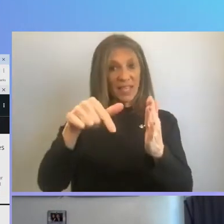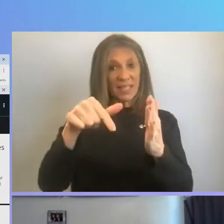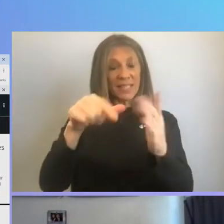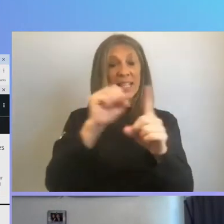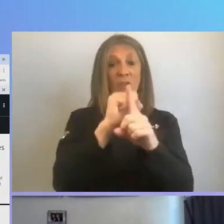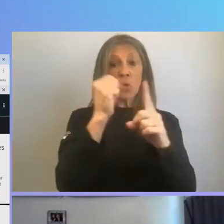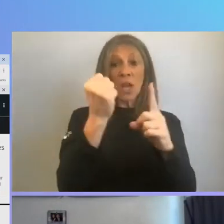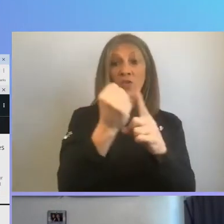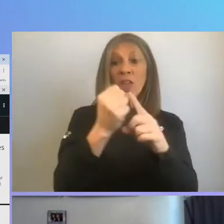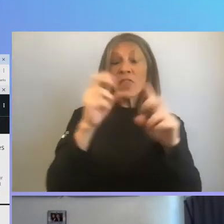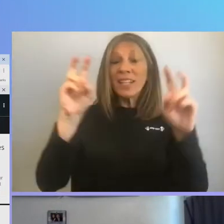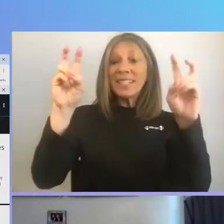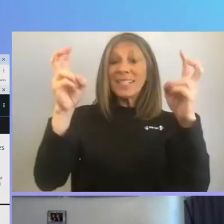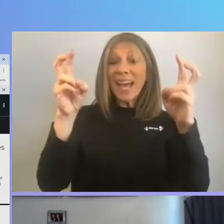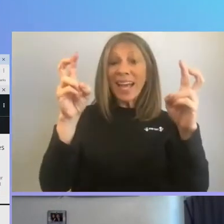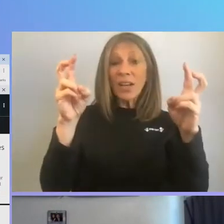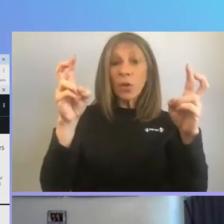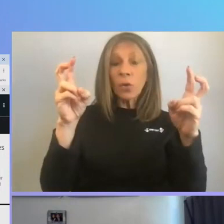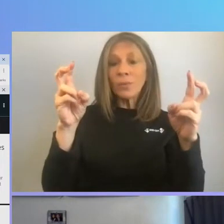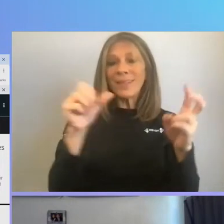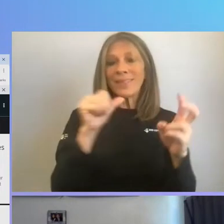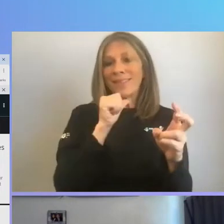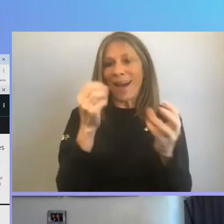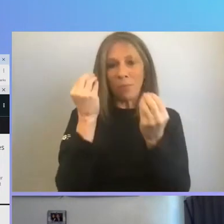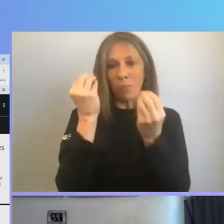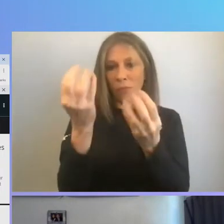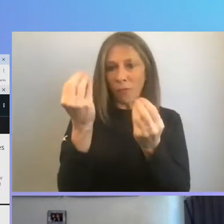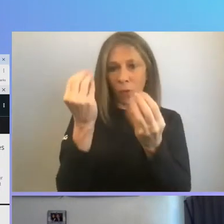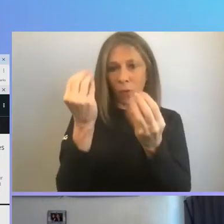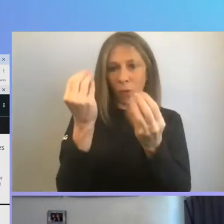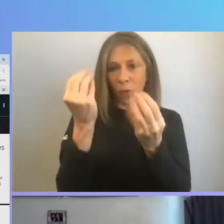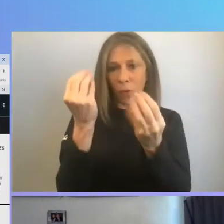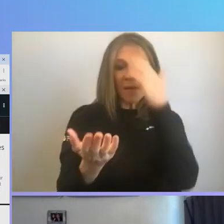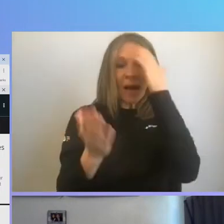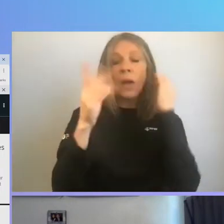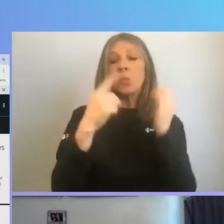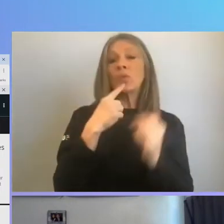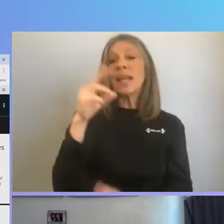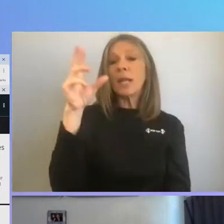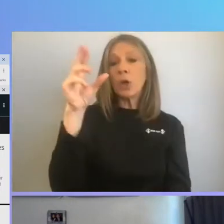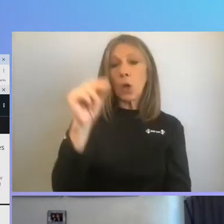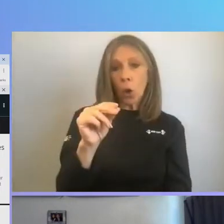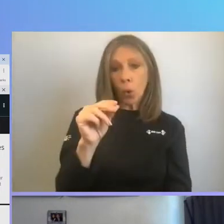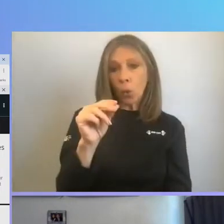uninformative. So I'm going to say no, no, it does not describe